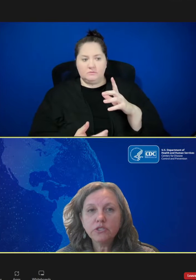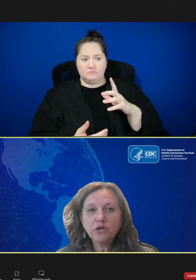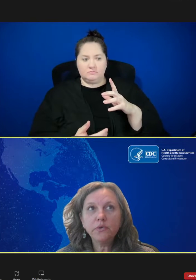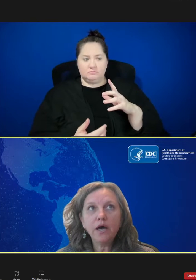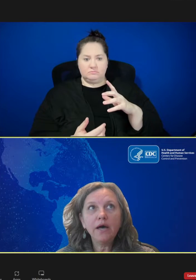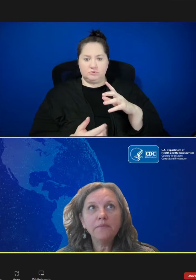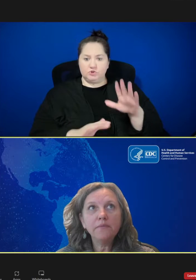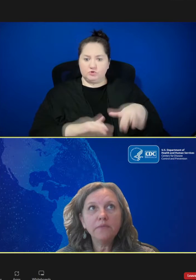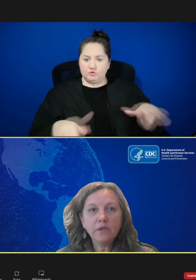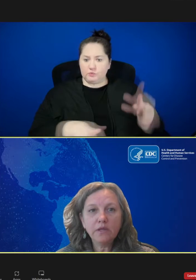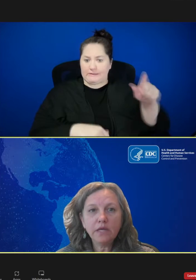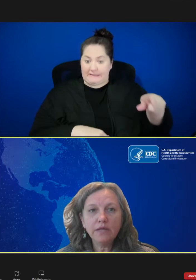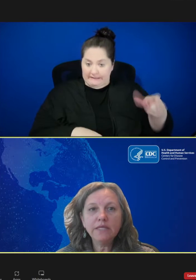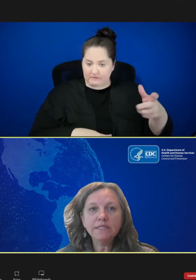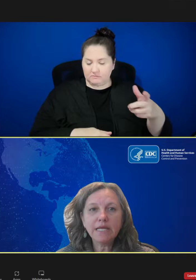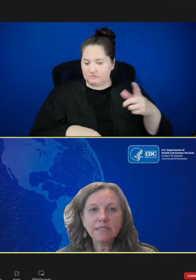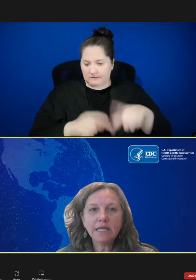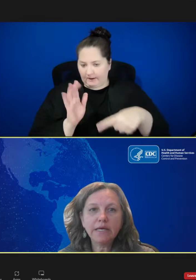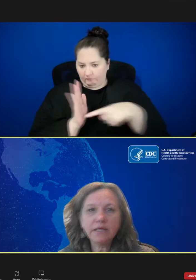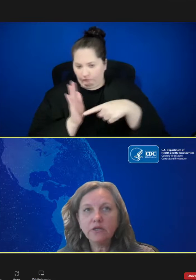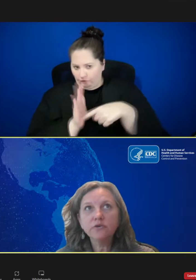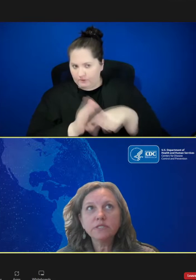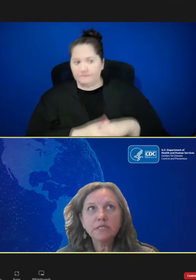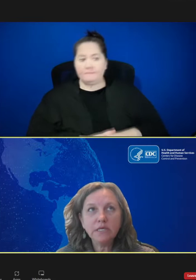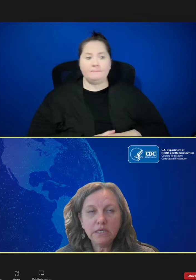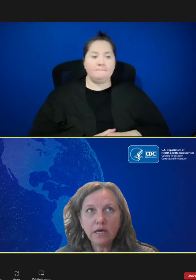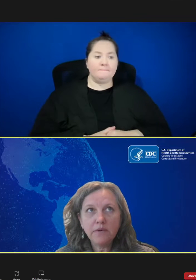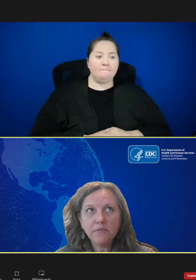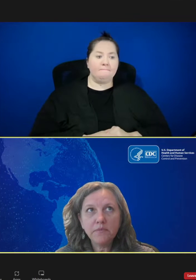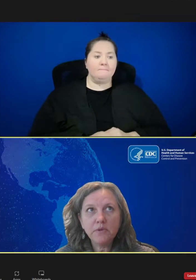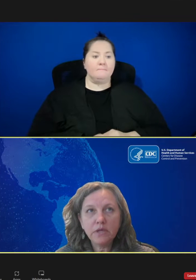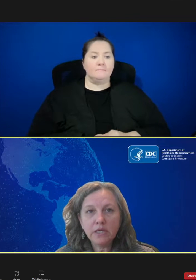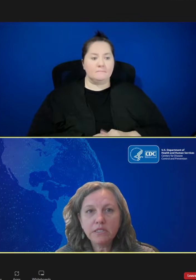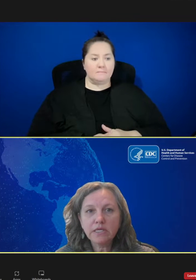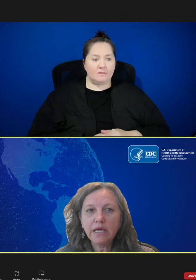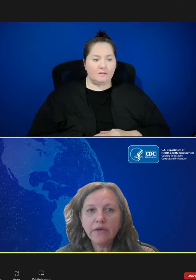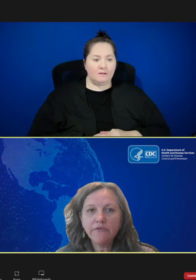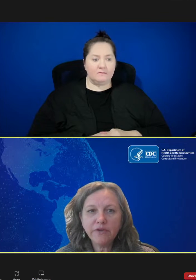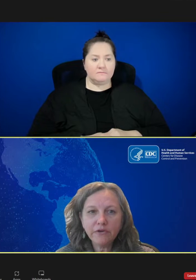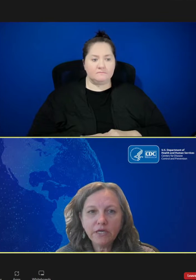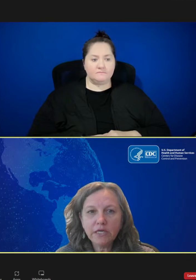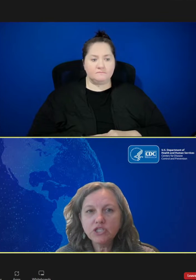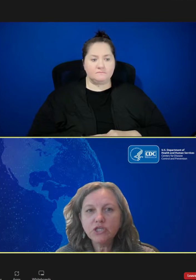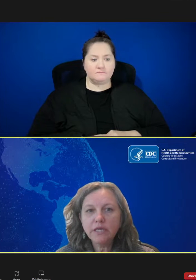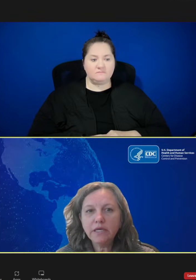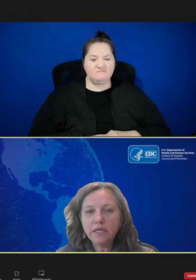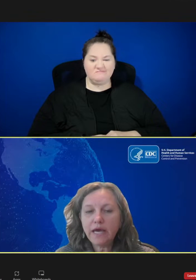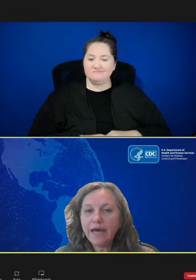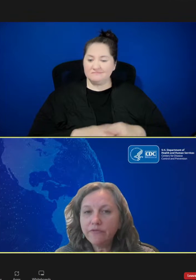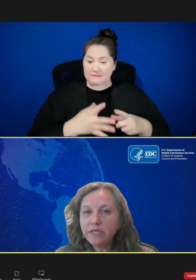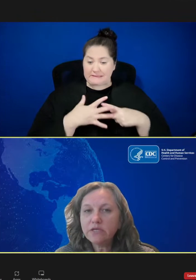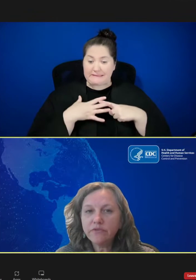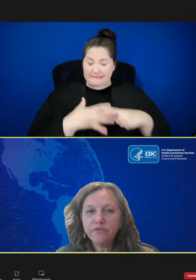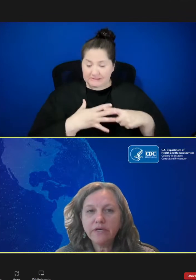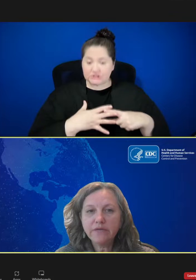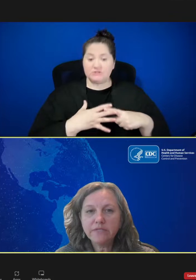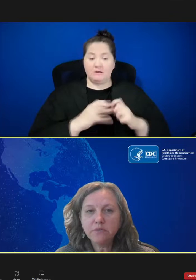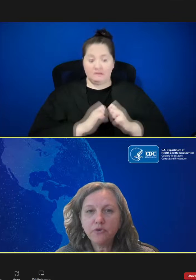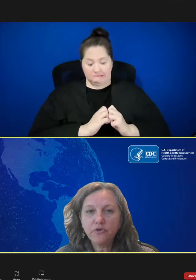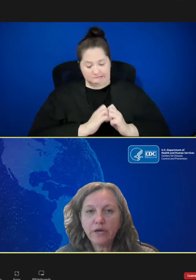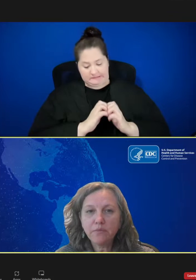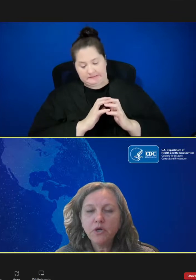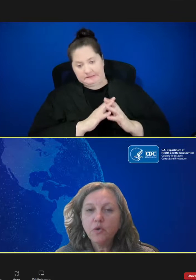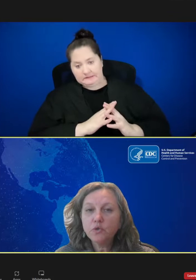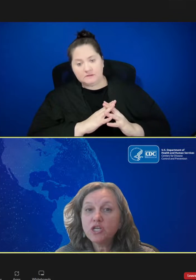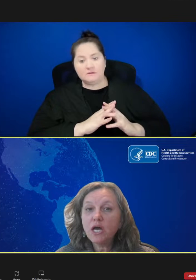So, in this next slide, you'll see that very initially, the advent of the VFC program was not